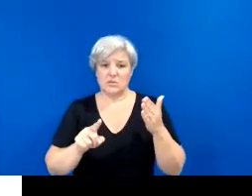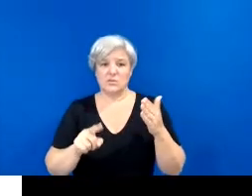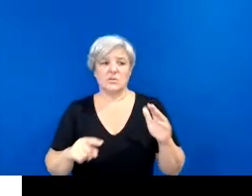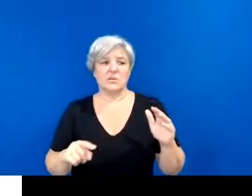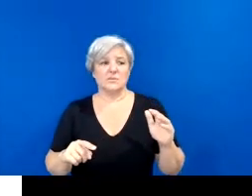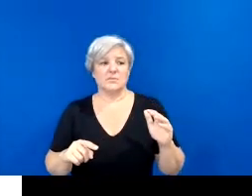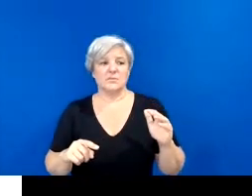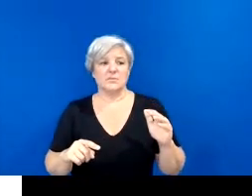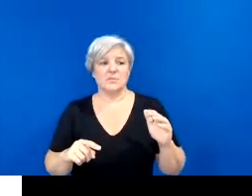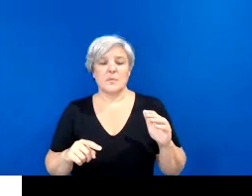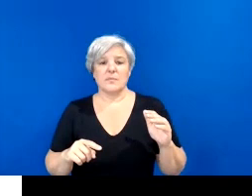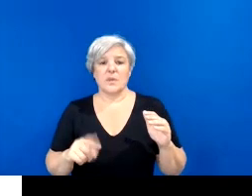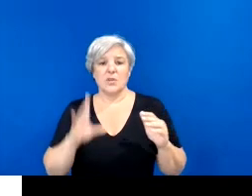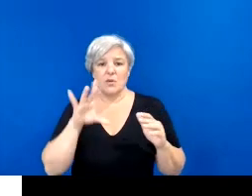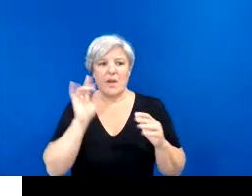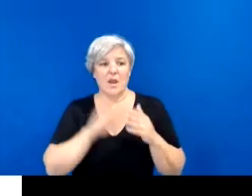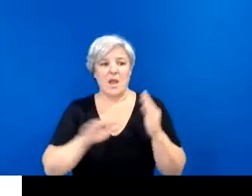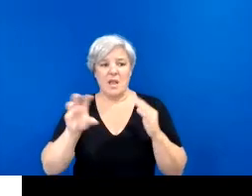on the Canvas site are the same ones